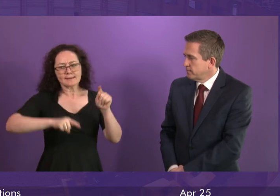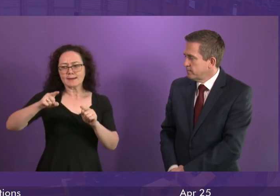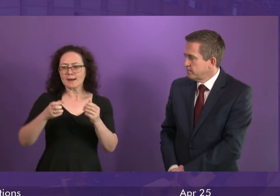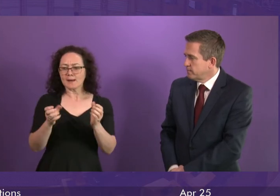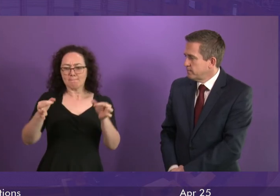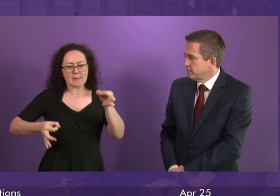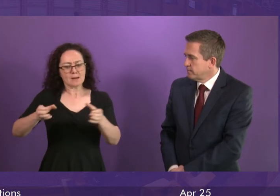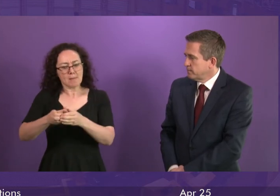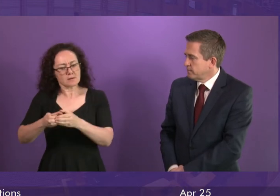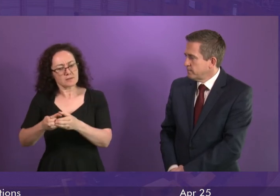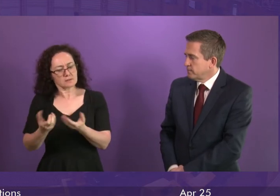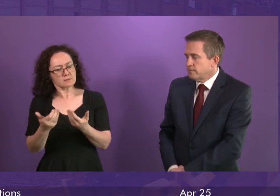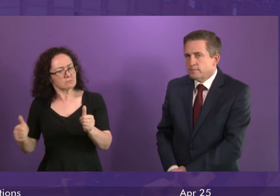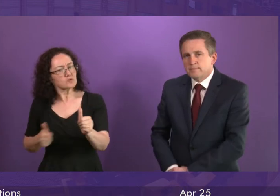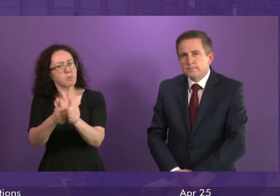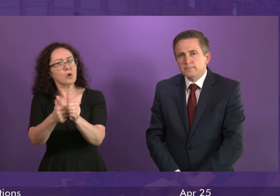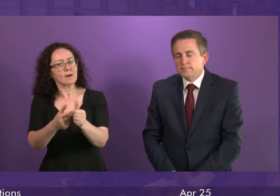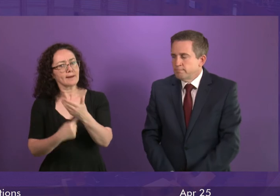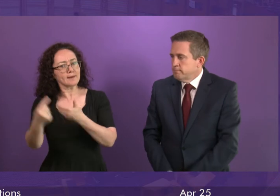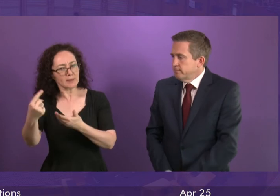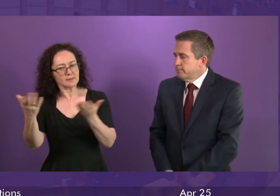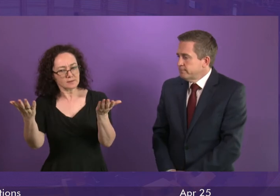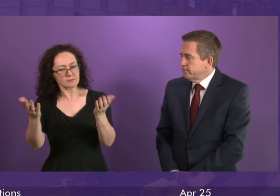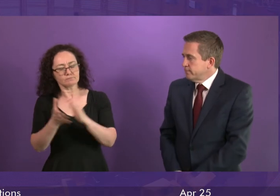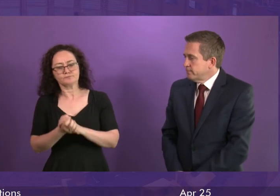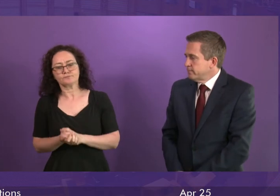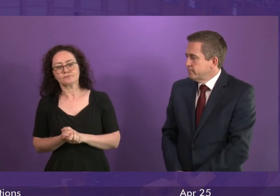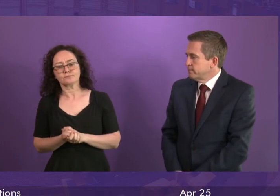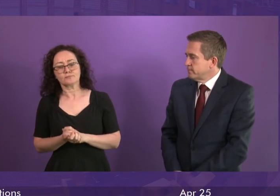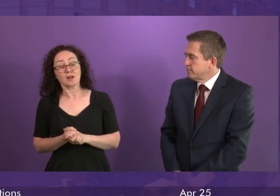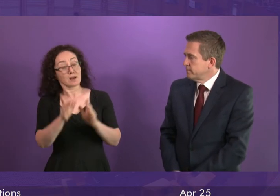forward a range of views. The essence of independence is that we decide these issues for ourselves.